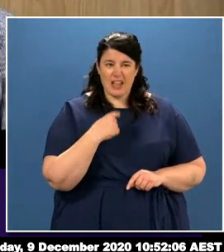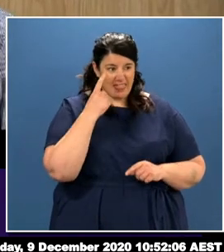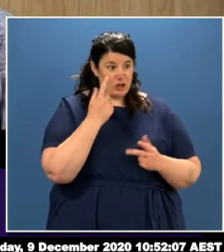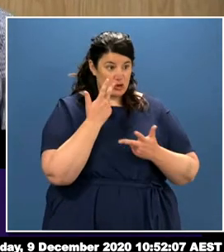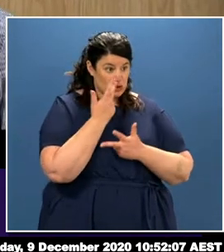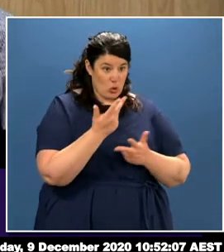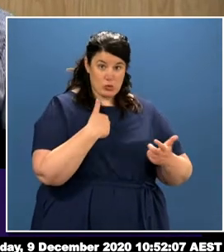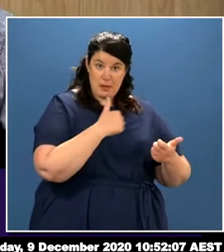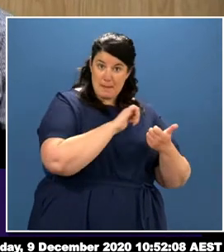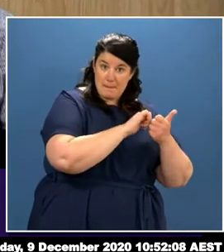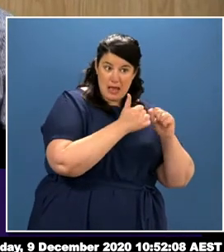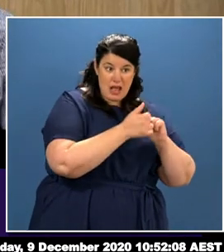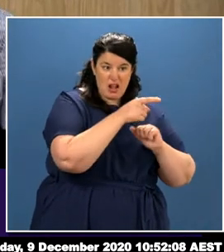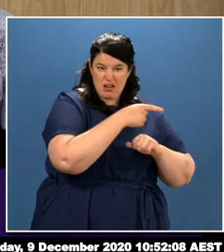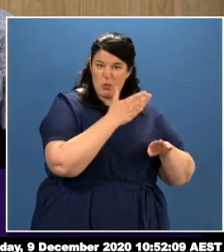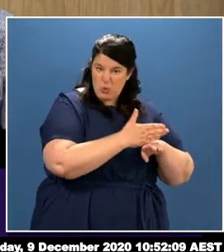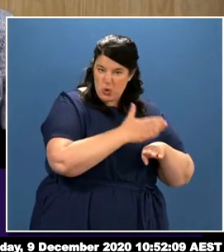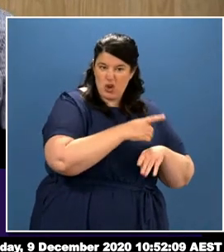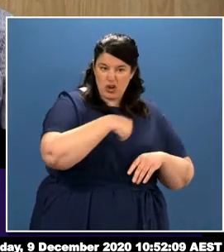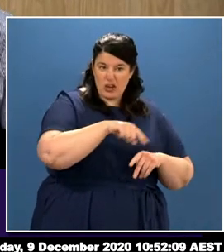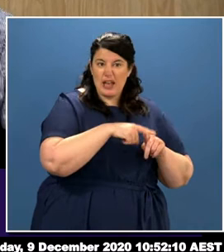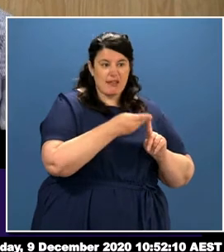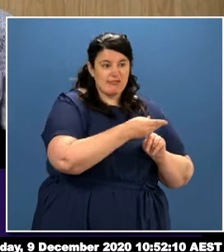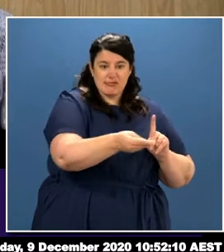My partner would have passed it on to other partners, that